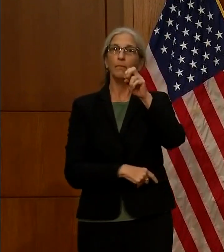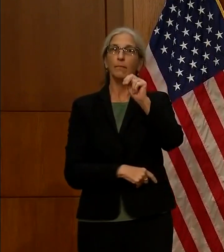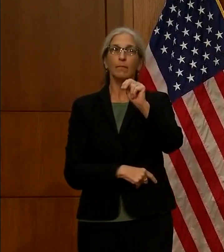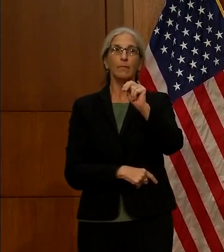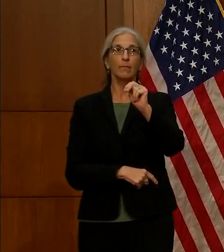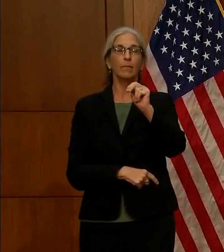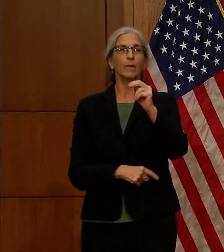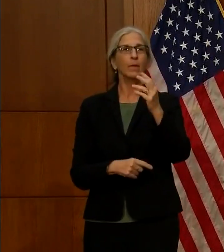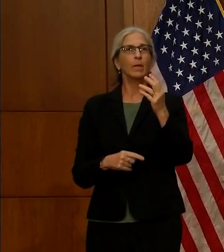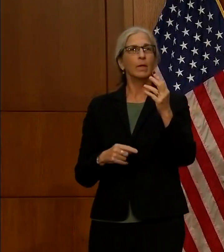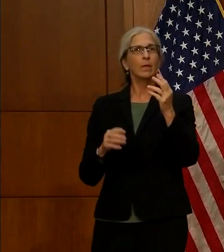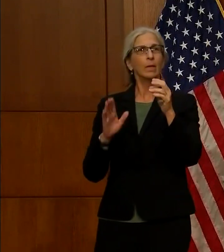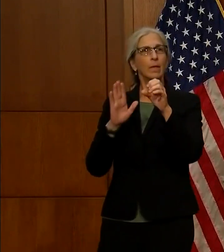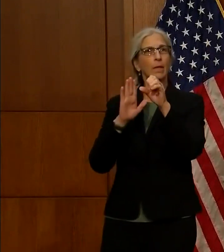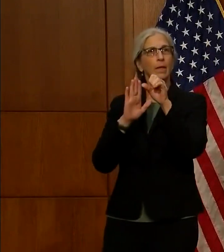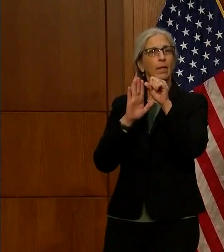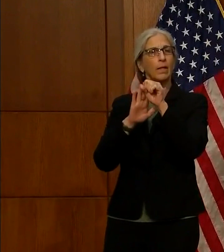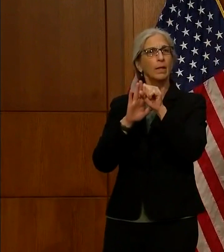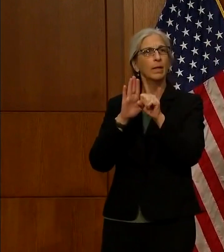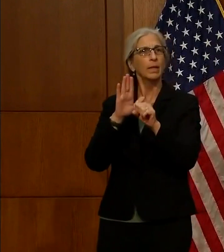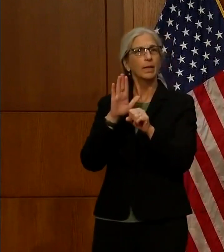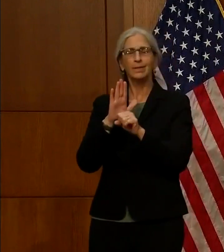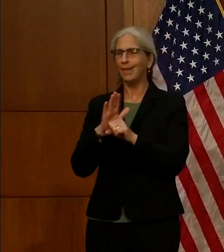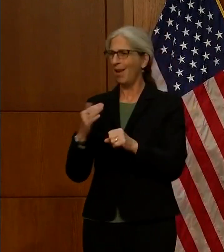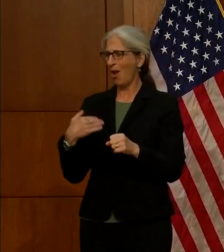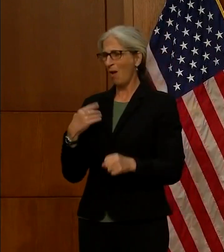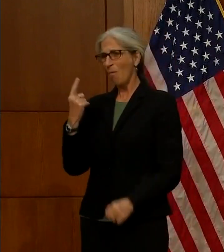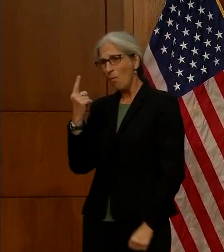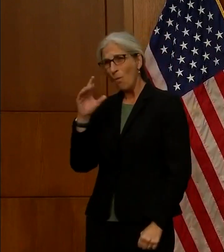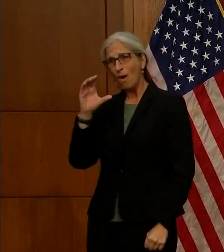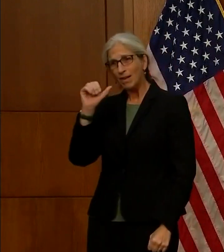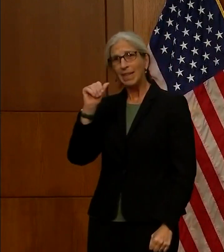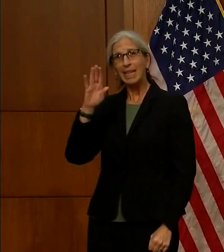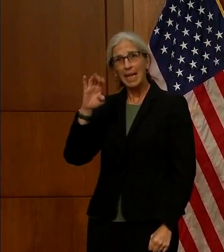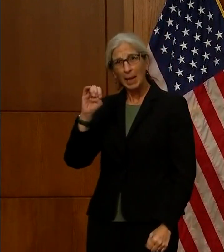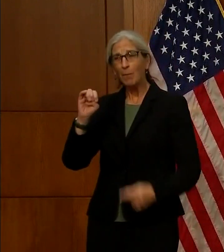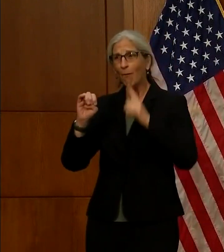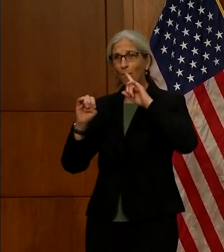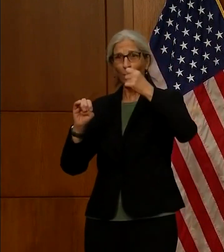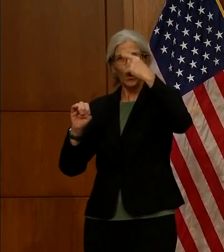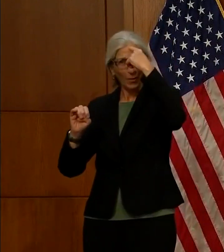IN PERSPECTIVE. ALAN THIS IS THEY HAVE A SORT OF REDUNDANCY